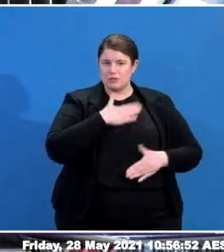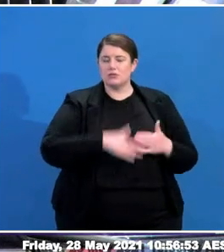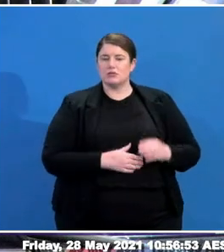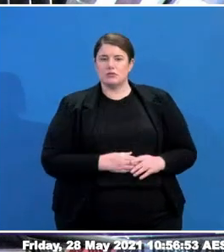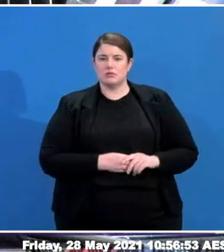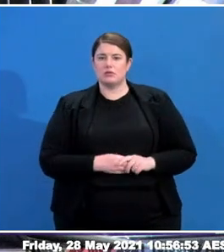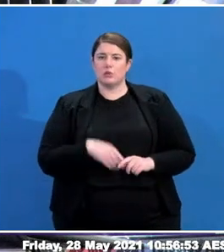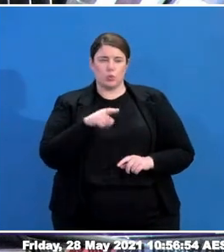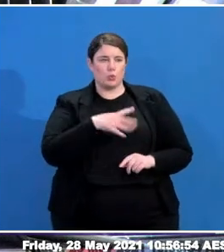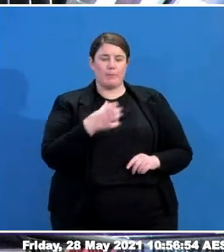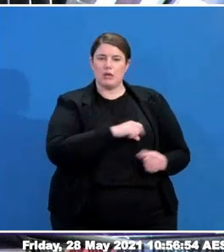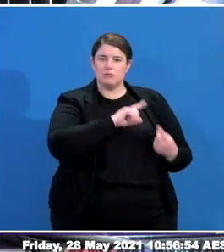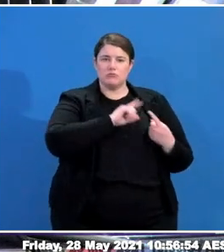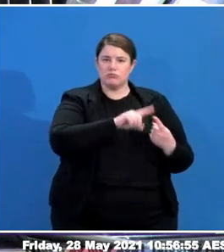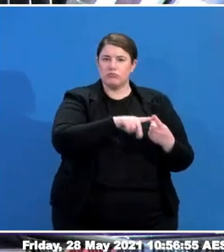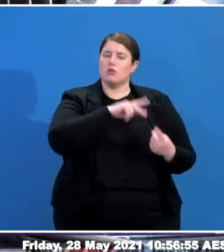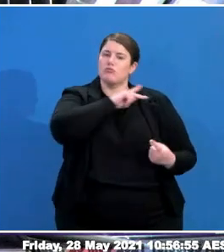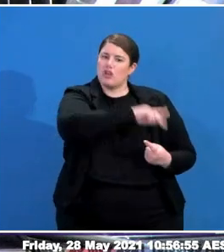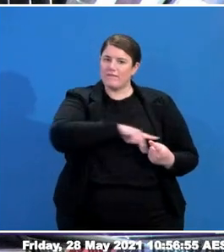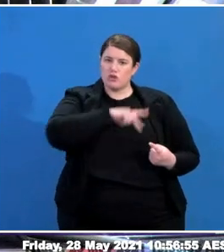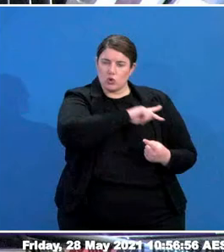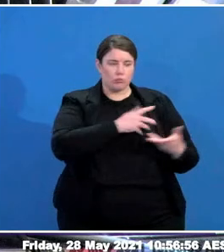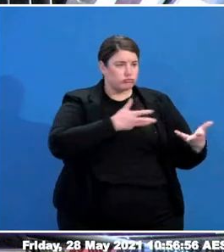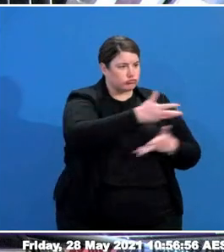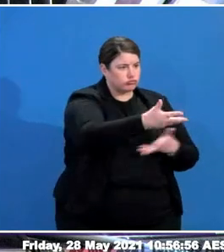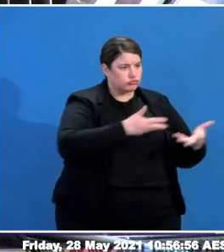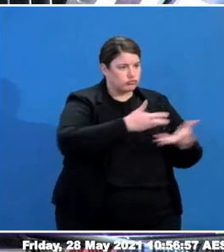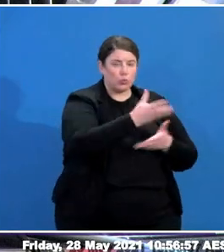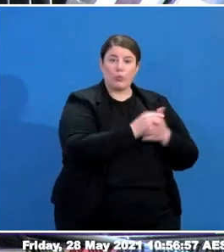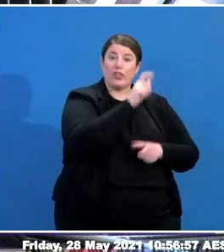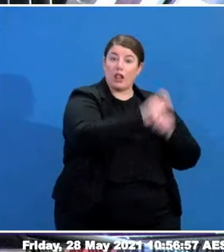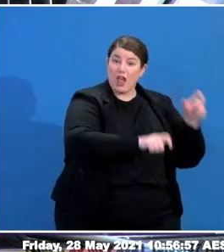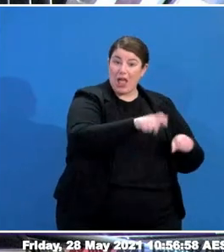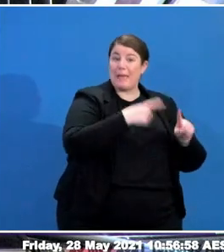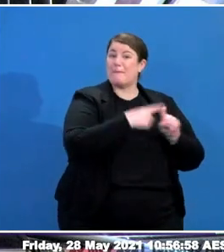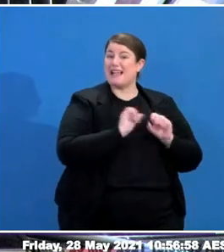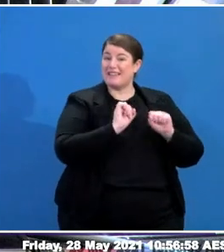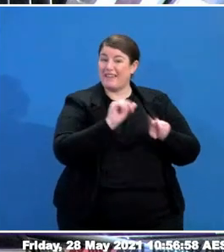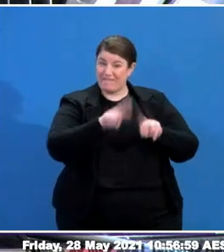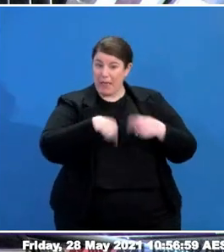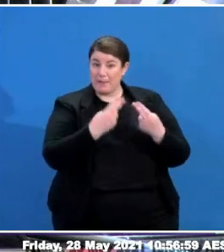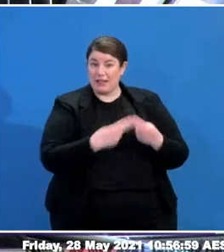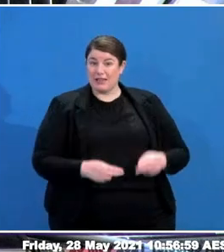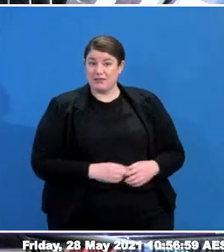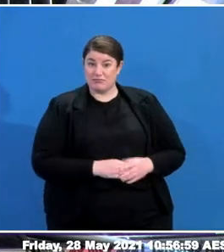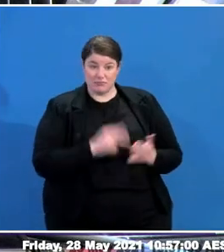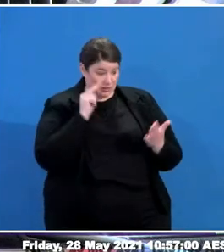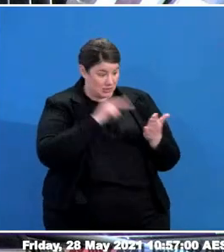maintain professional interactions with clients and their families ... See that? MS CUDDIHY: Yes.